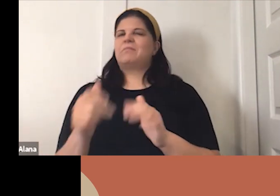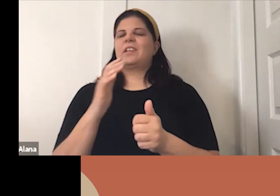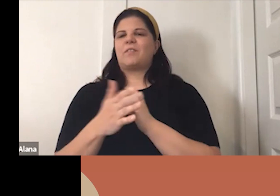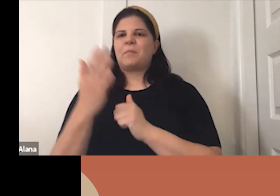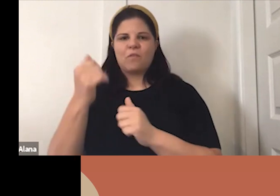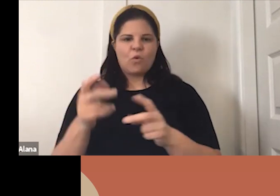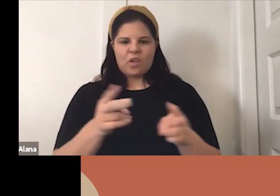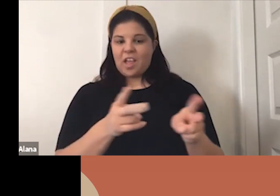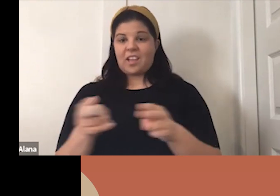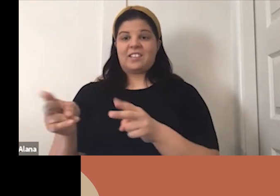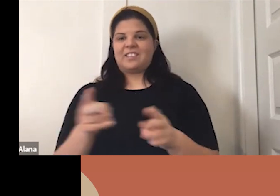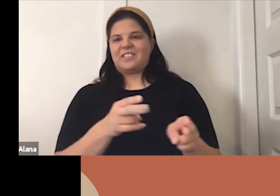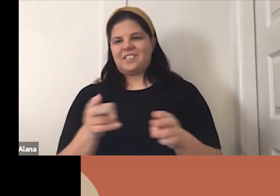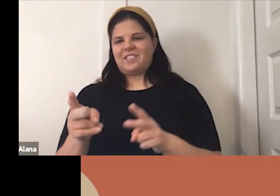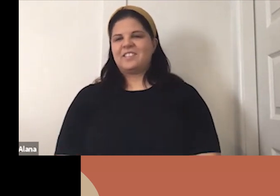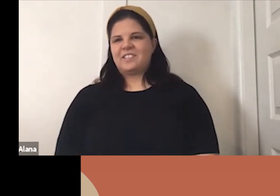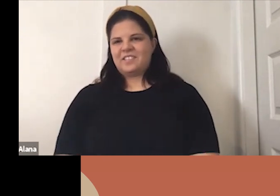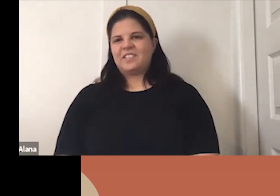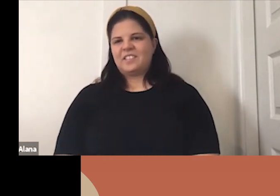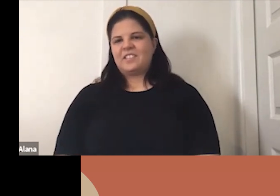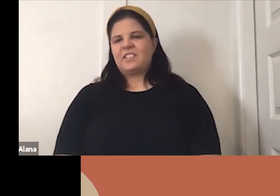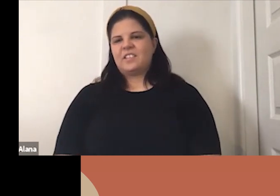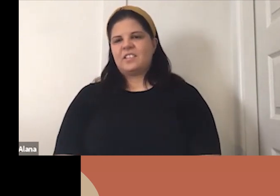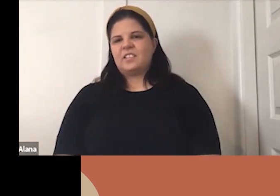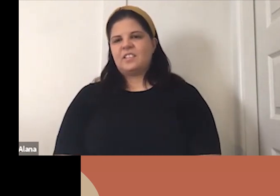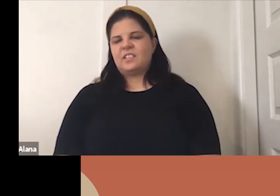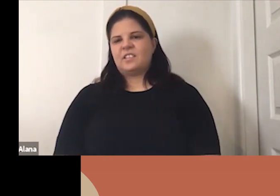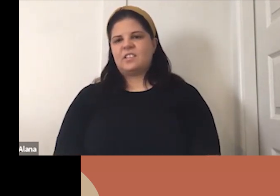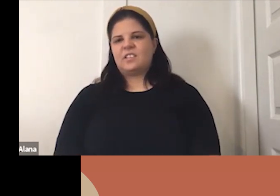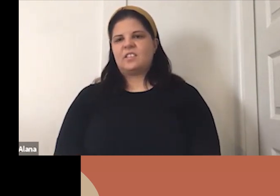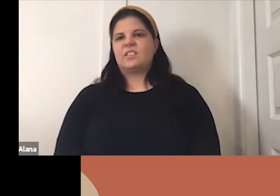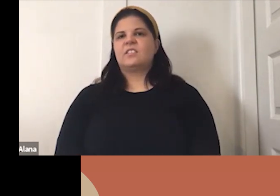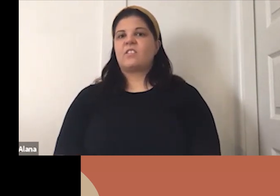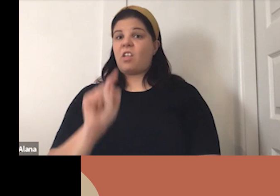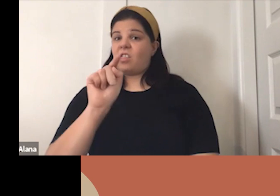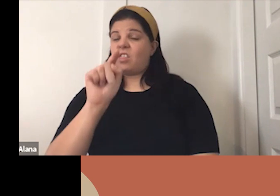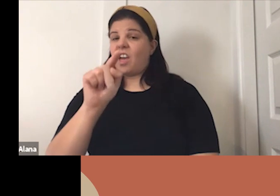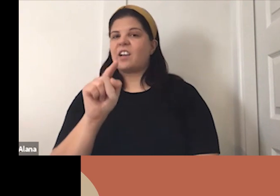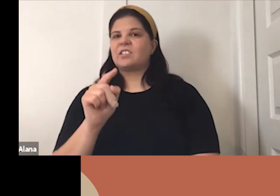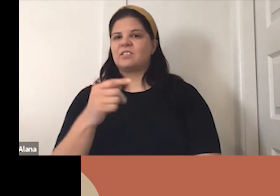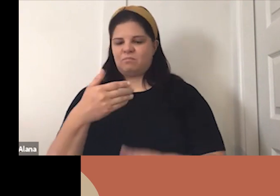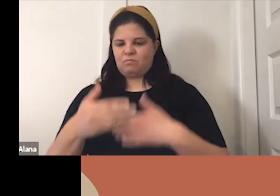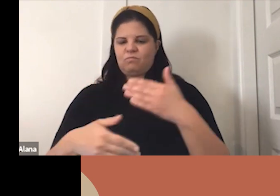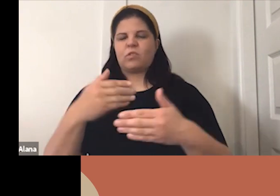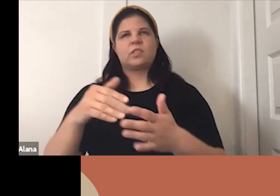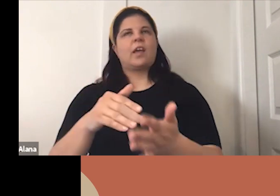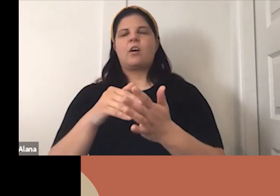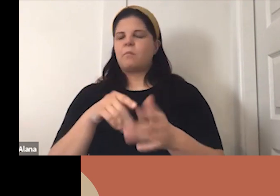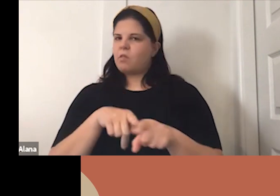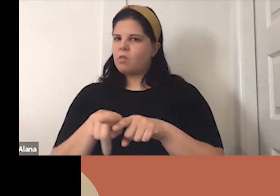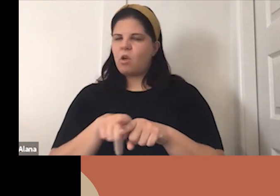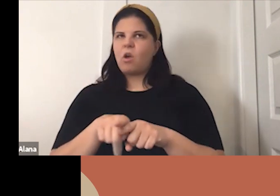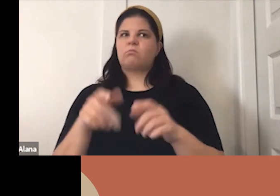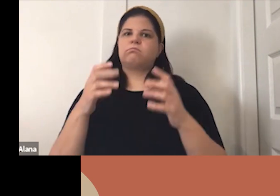So, I learnt a lot in this process.